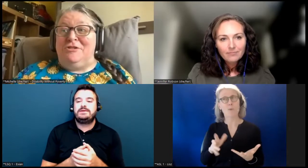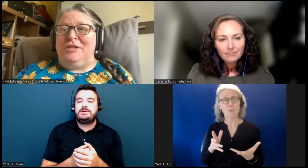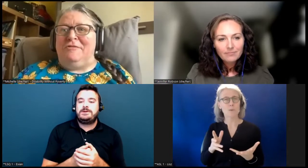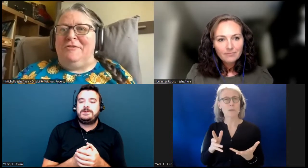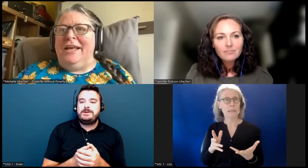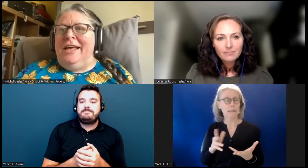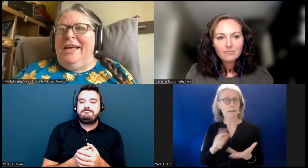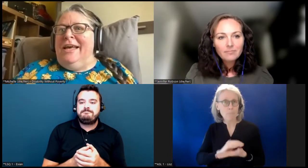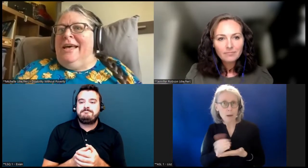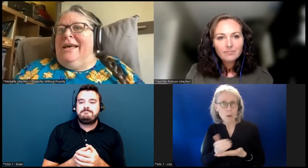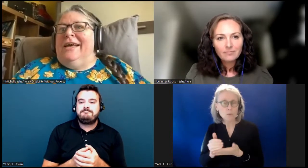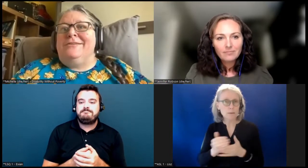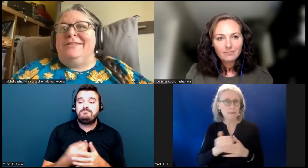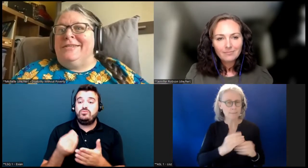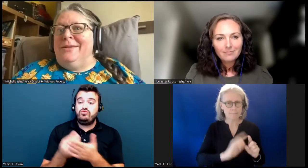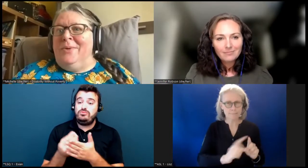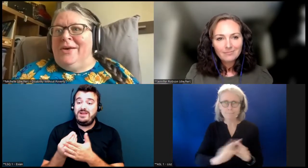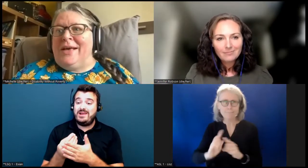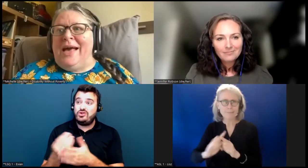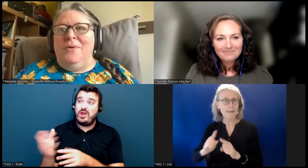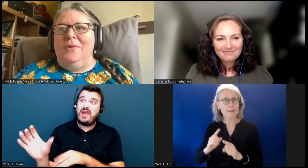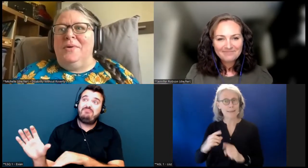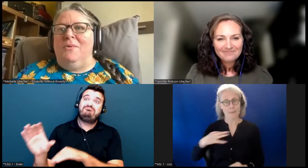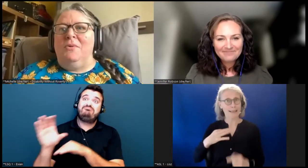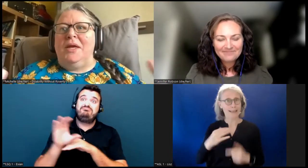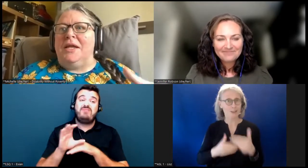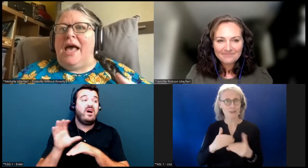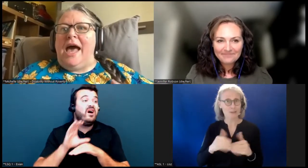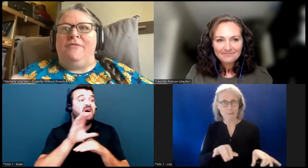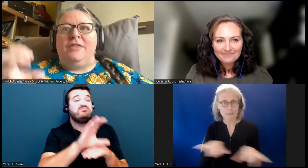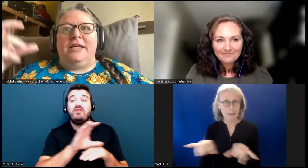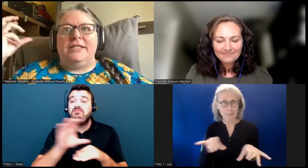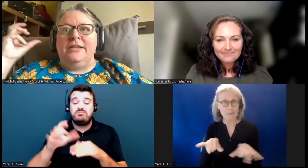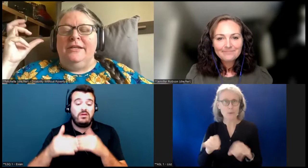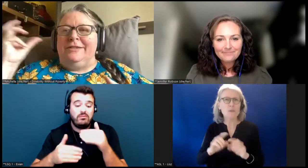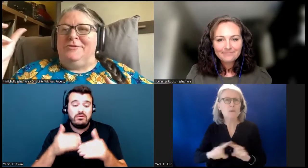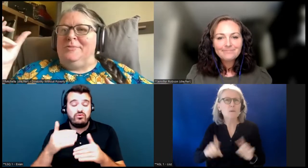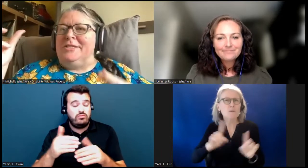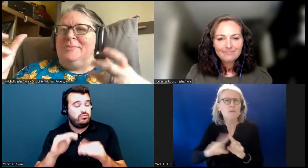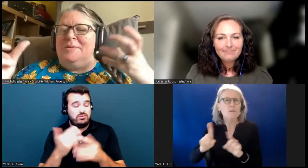ARE ALL DIFFERENT. HOW IS THIS GOING TO WORK? HOW ARE WE GOING TO HAVE THIS GOVERNMENT SUPPLEMENT?